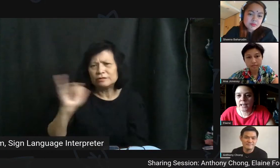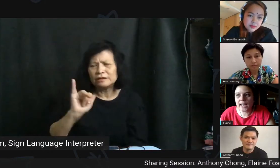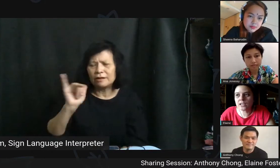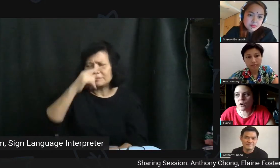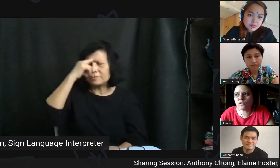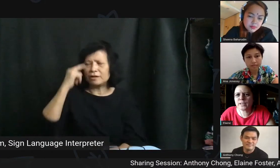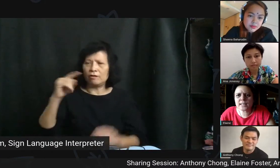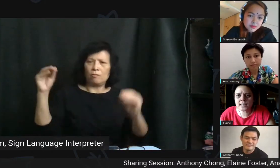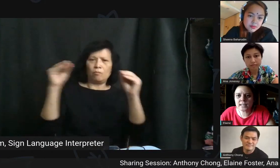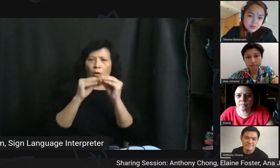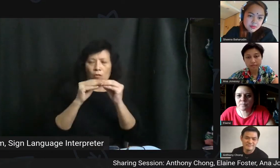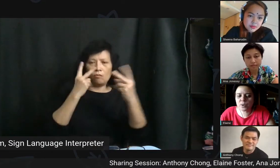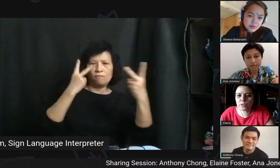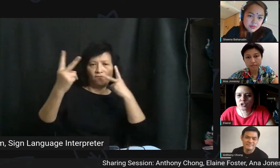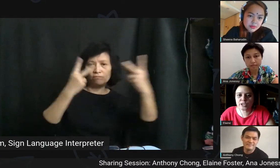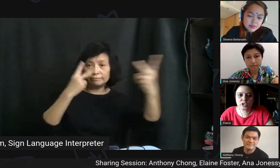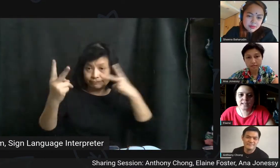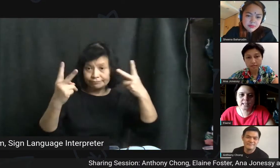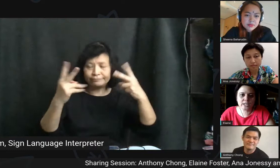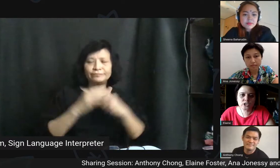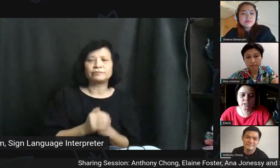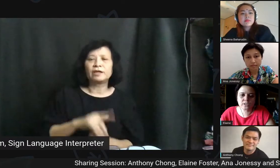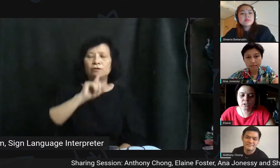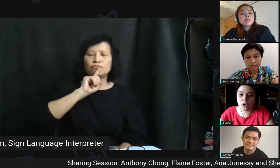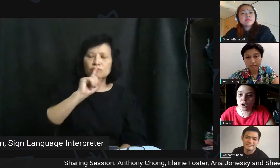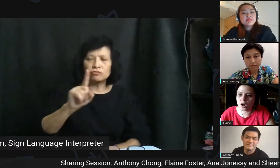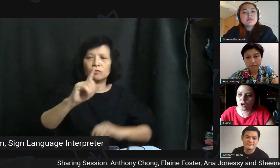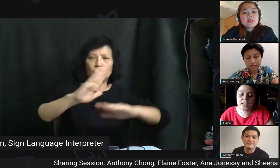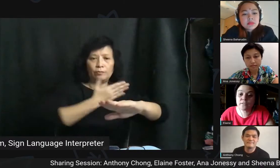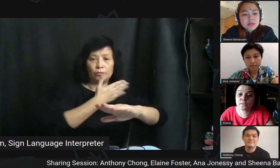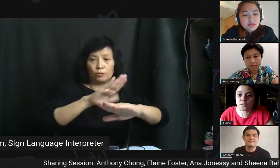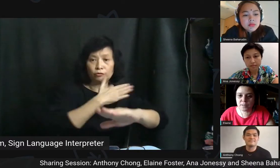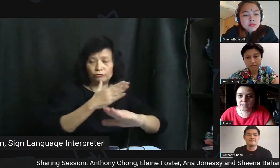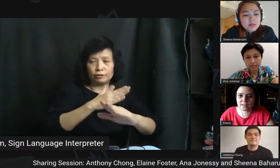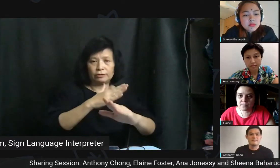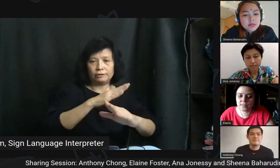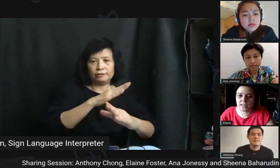And obviously poetry translation are never verbatim.